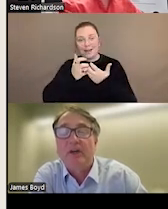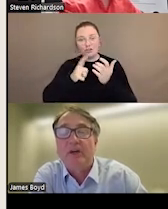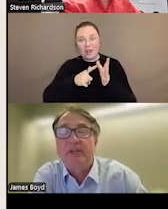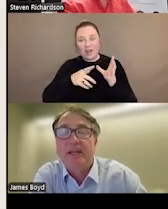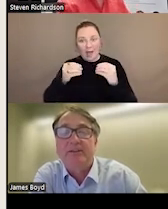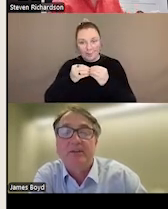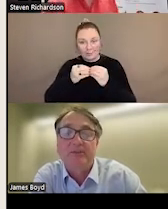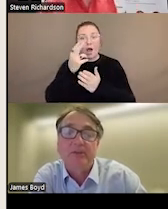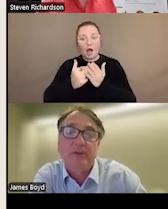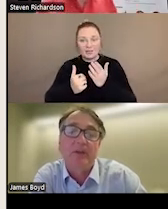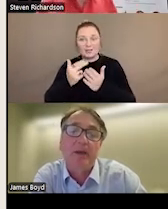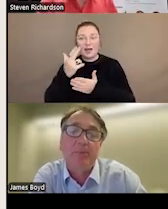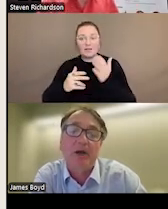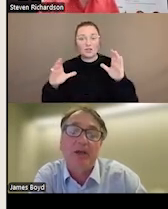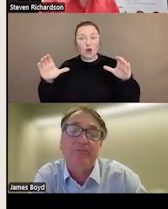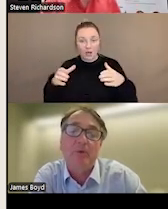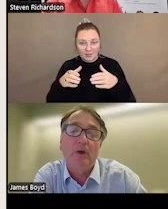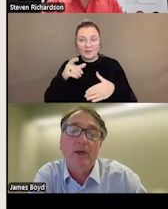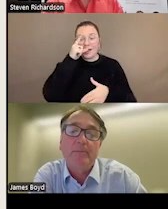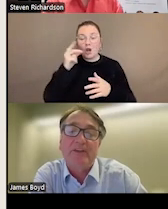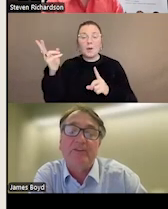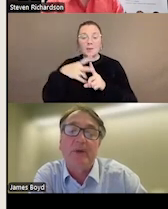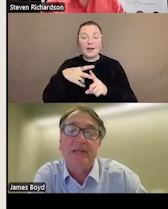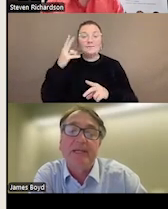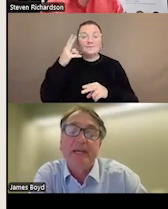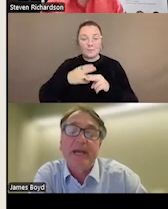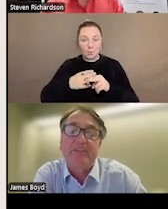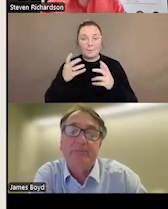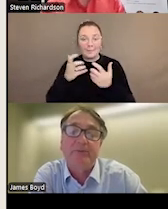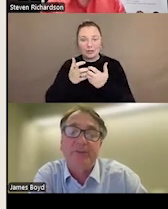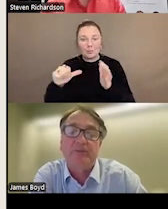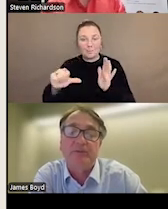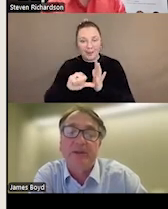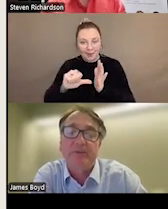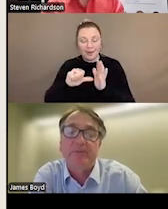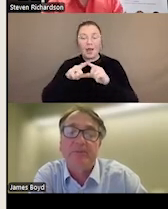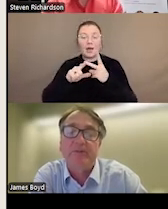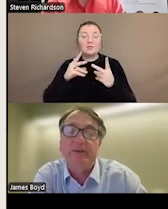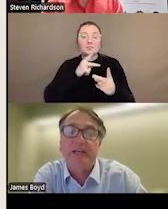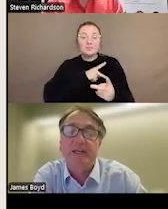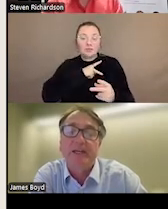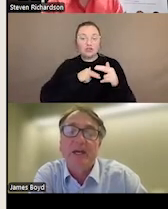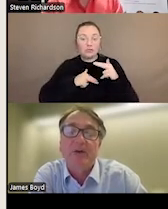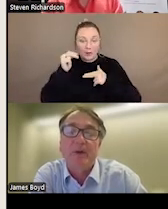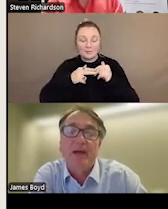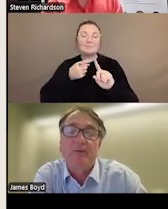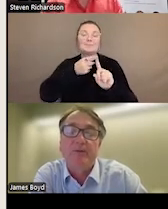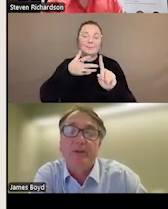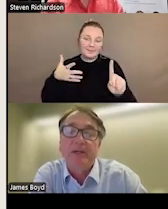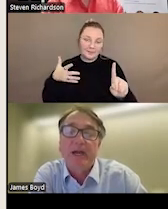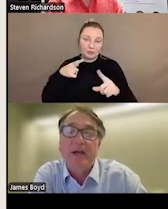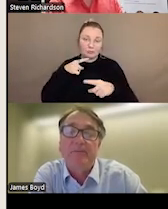art collectors can apply for matching money and some professional development specifically around